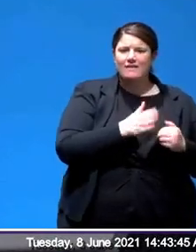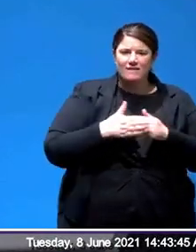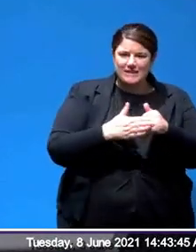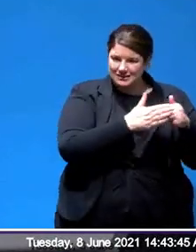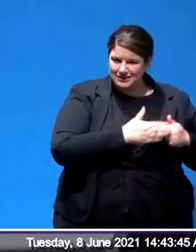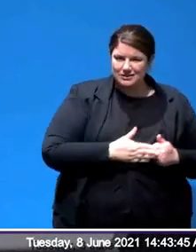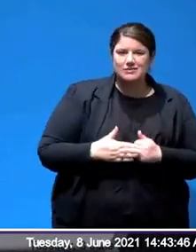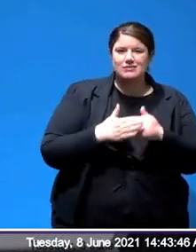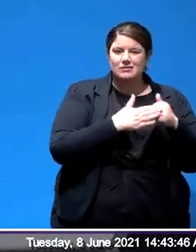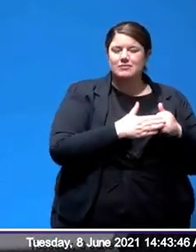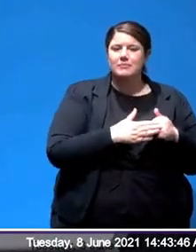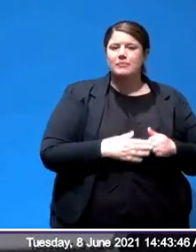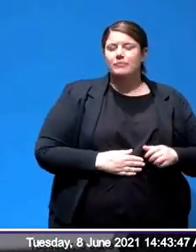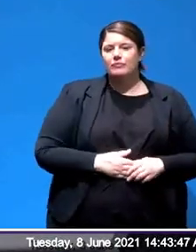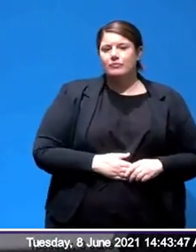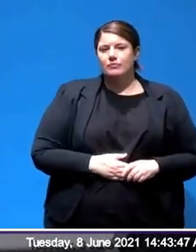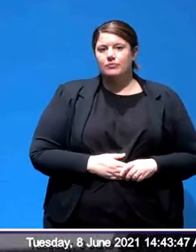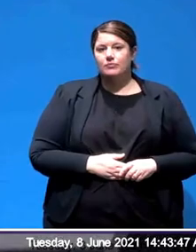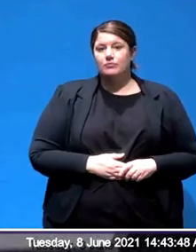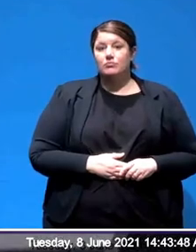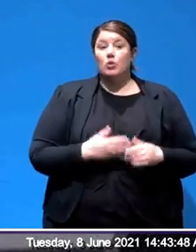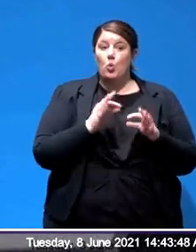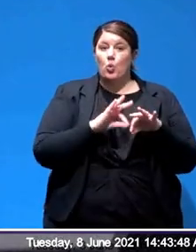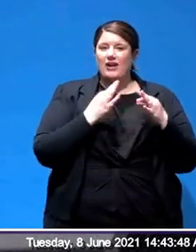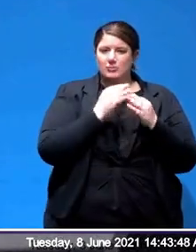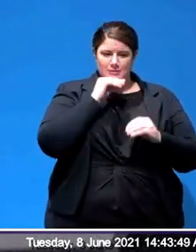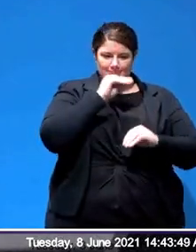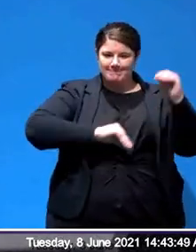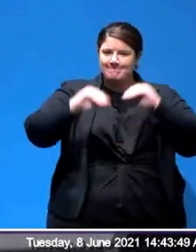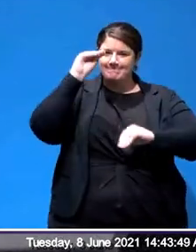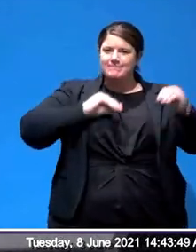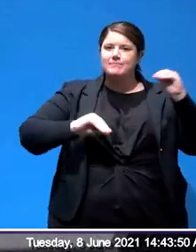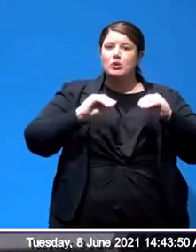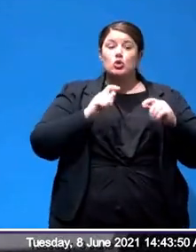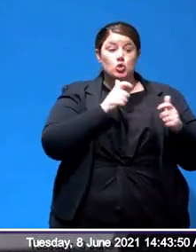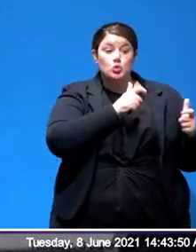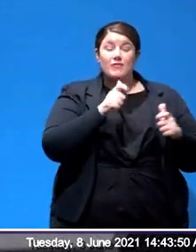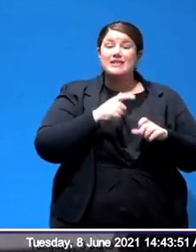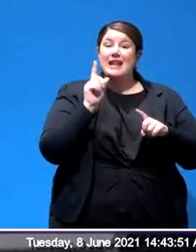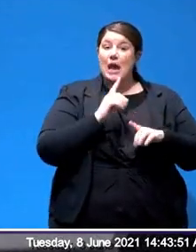In the new structure that we have in place, with the supervisors working in